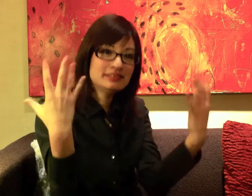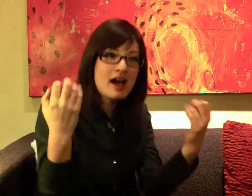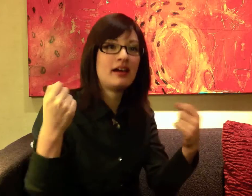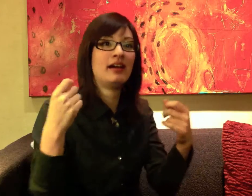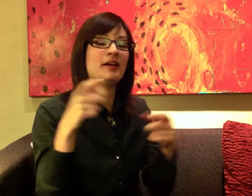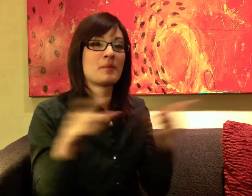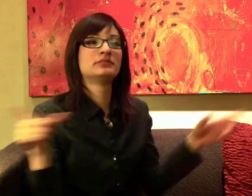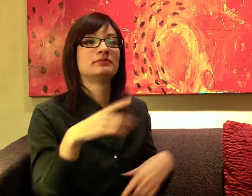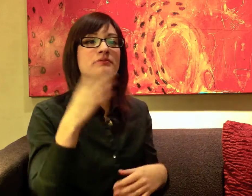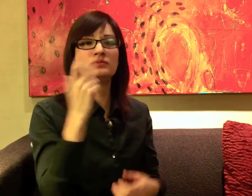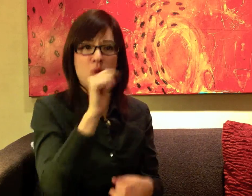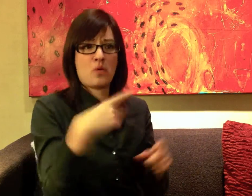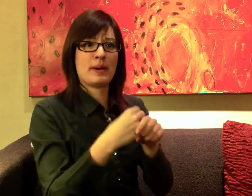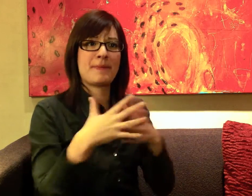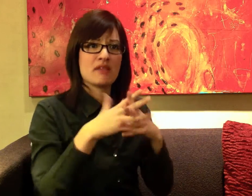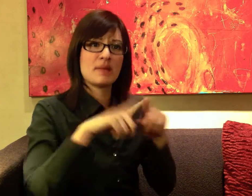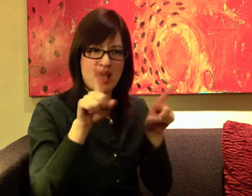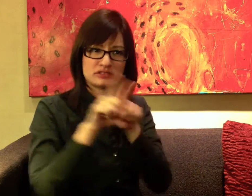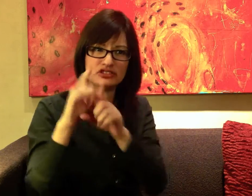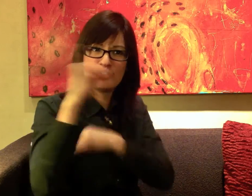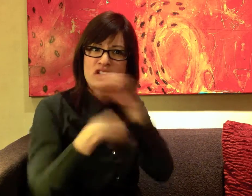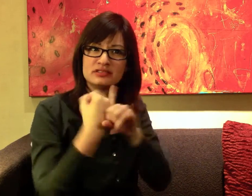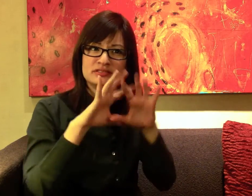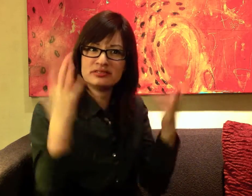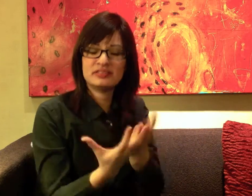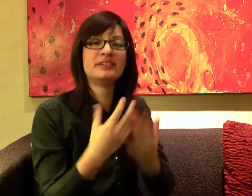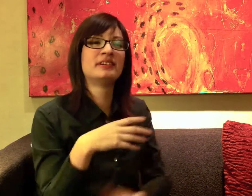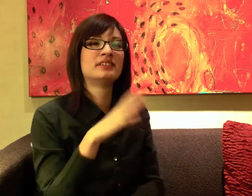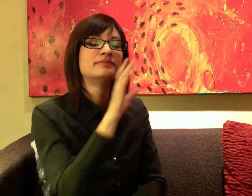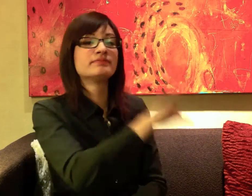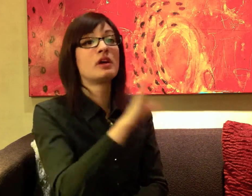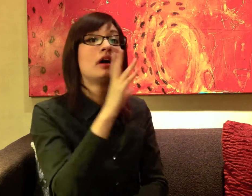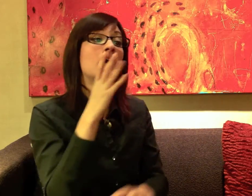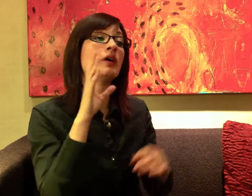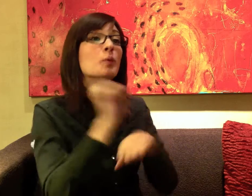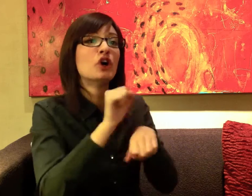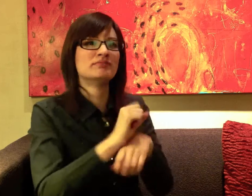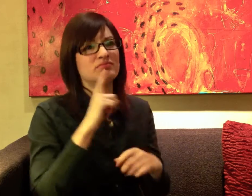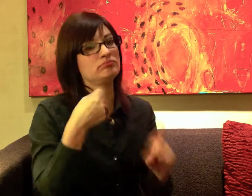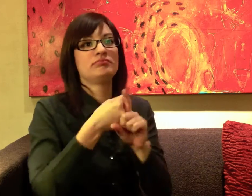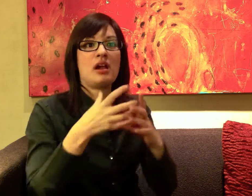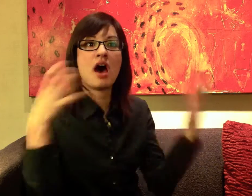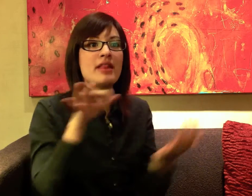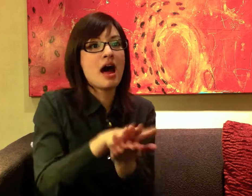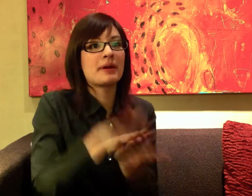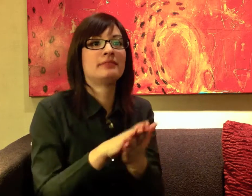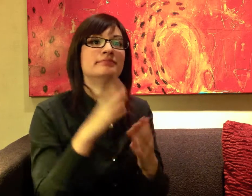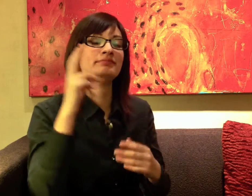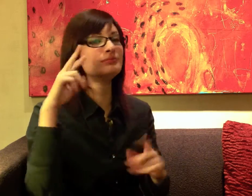not only in America but internationally. Her work has impacted the academics in terms